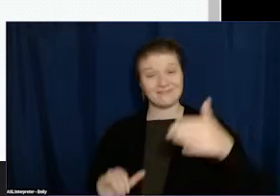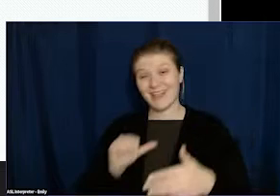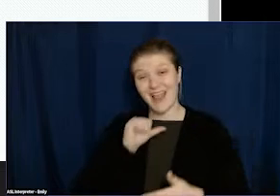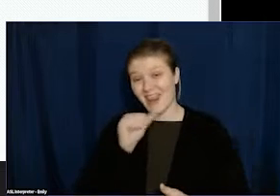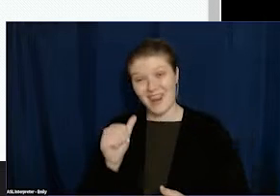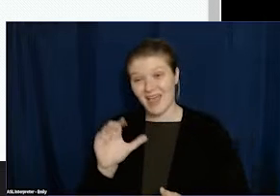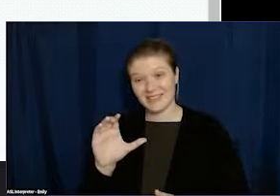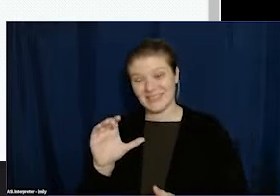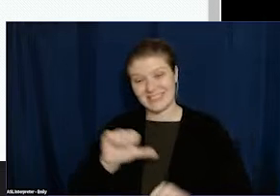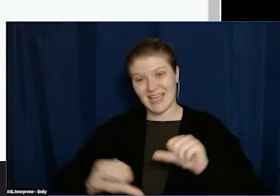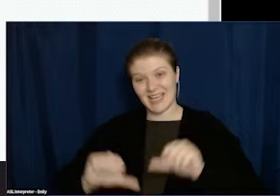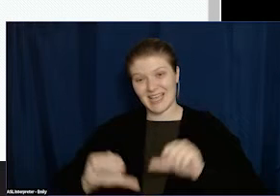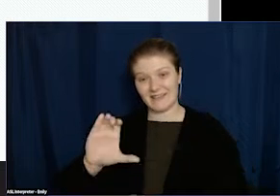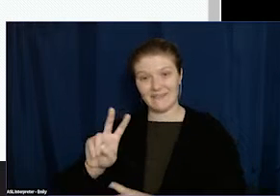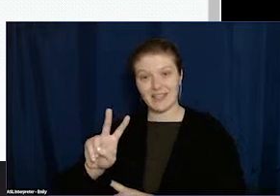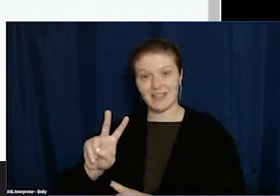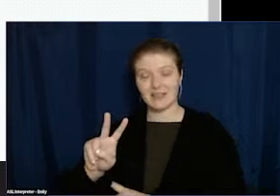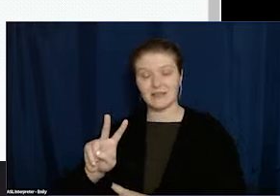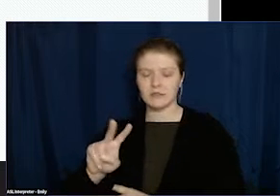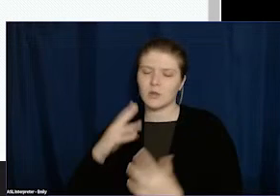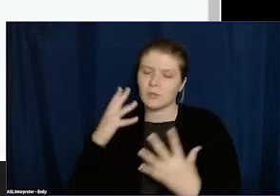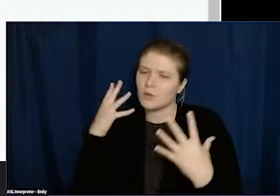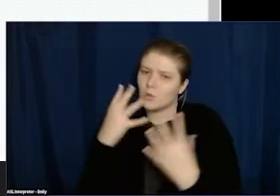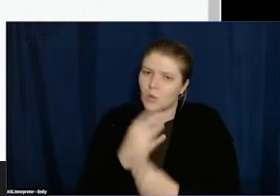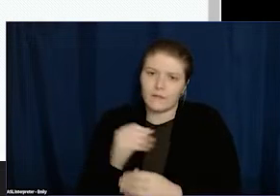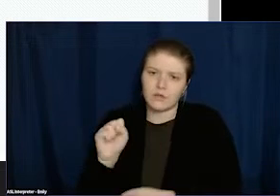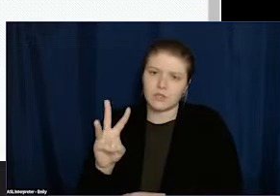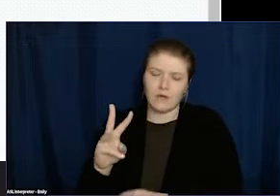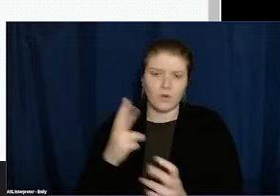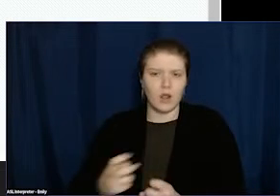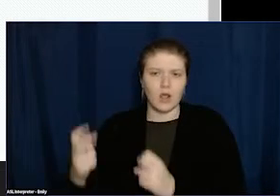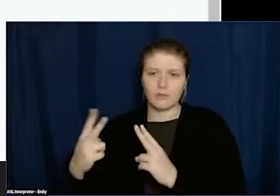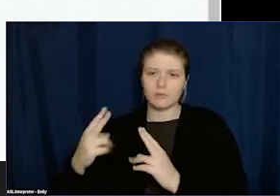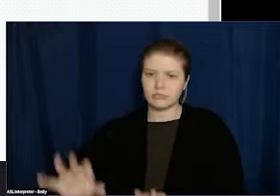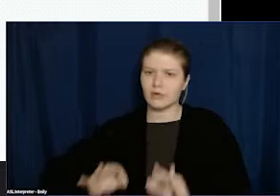And it's beautiful. And it uploads perfectly. The fillable PDFs are very, very problematic.